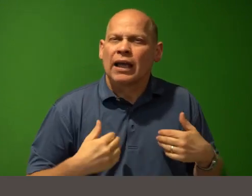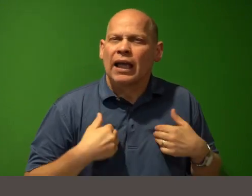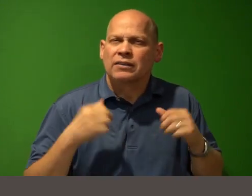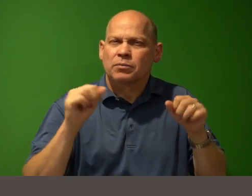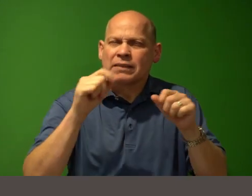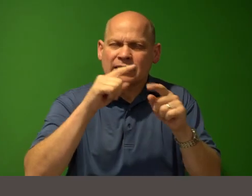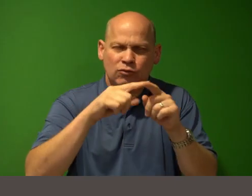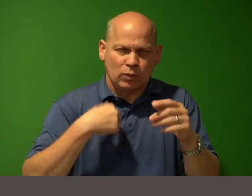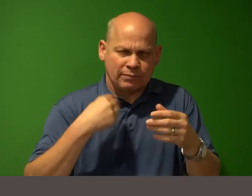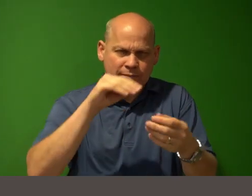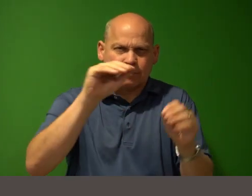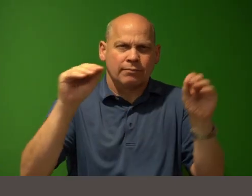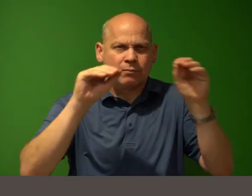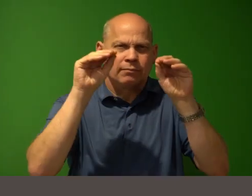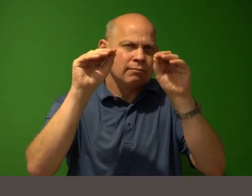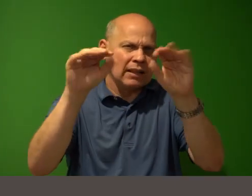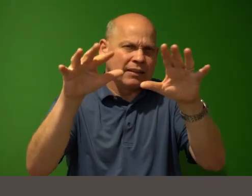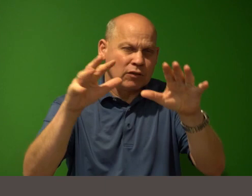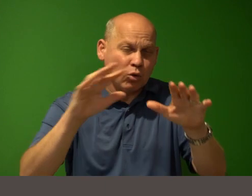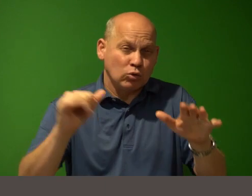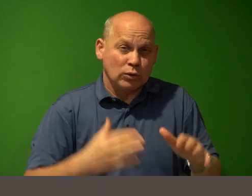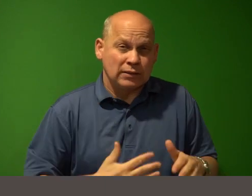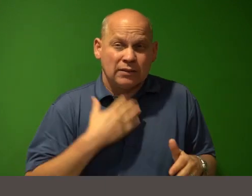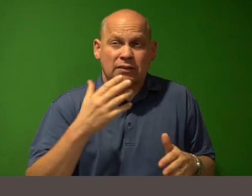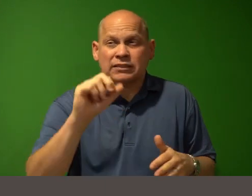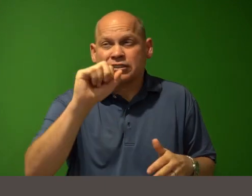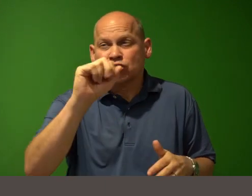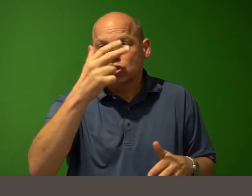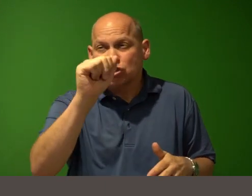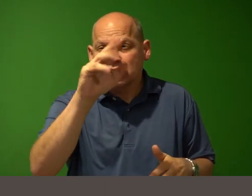I was also inspired by Shatterstar from the X-Force.